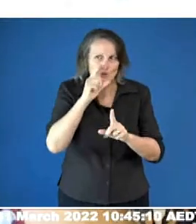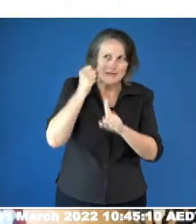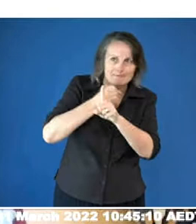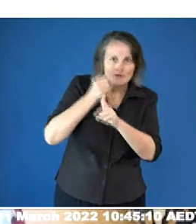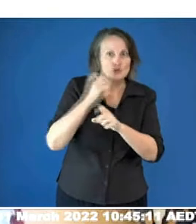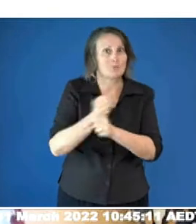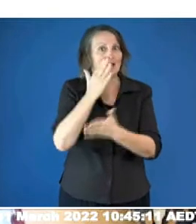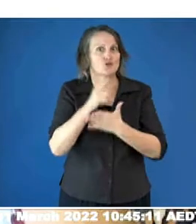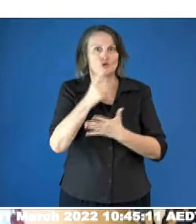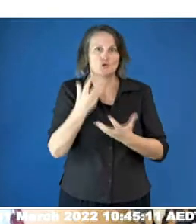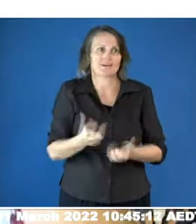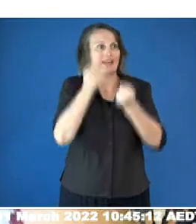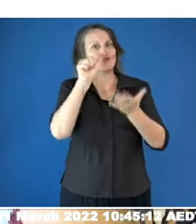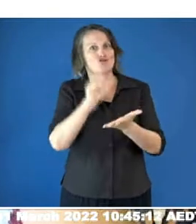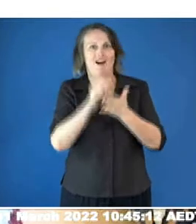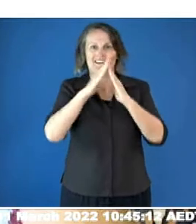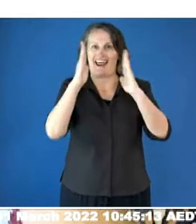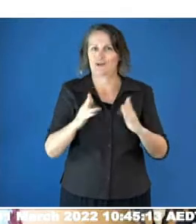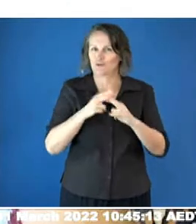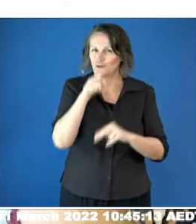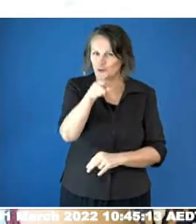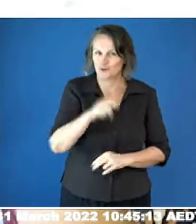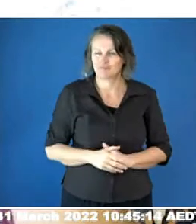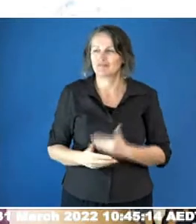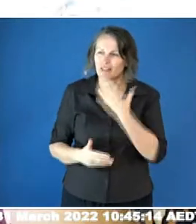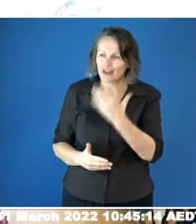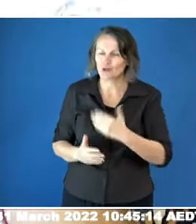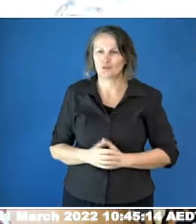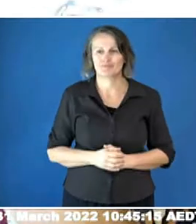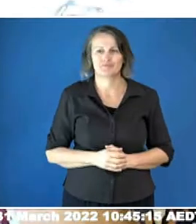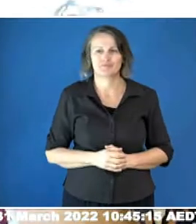Thank you. MS CRAWFORD: Thank you. Thank you, Commissioner Galbally.